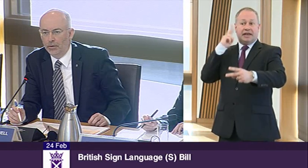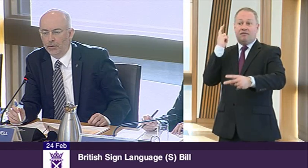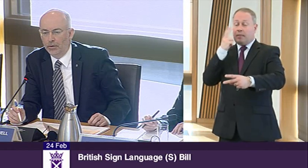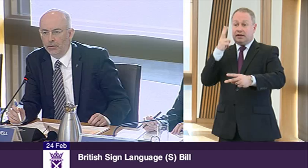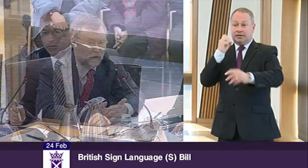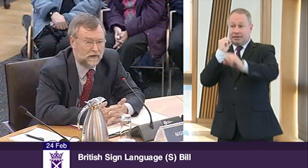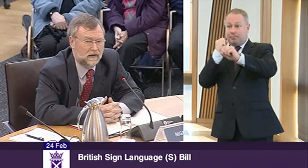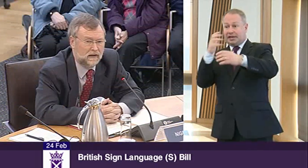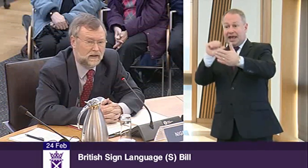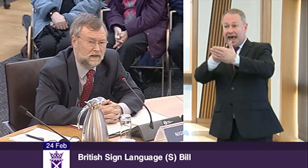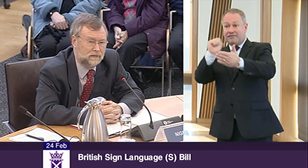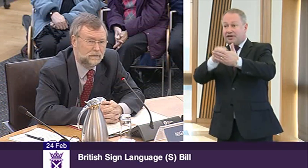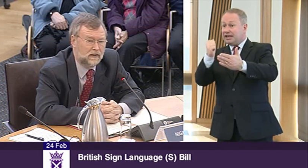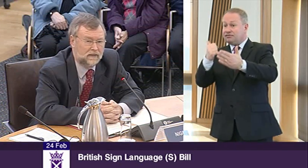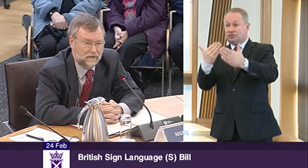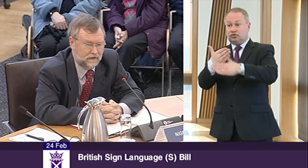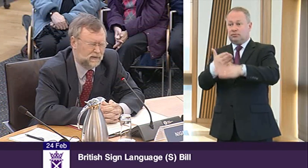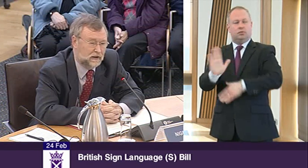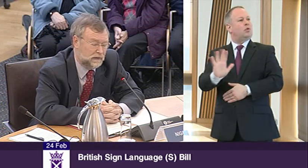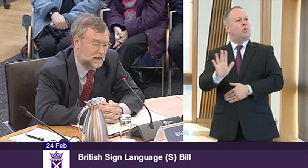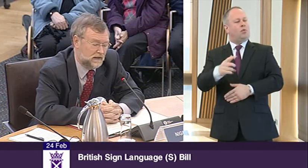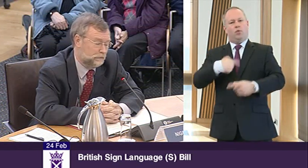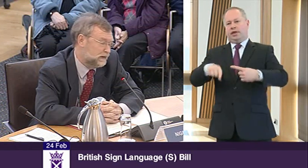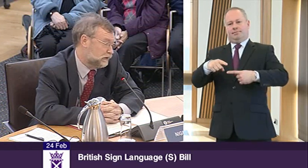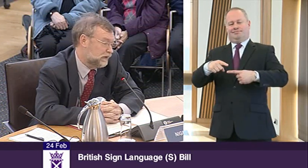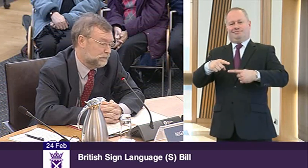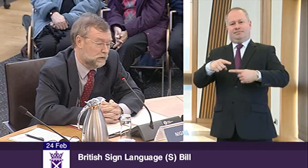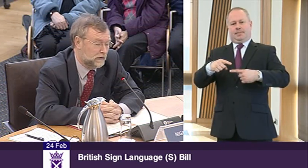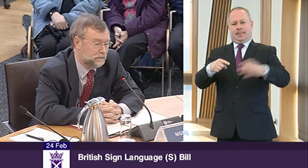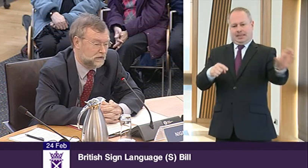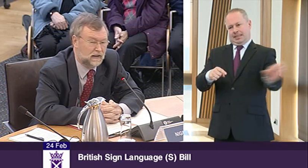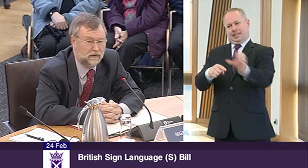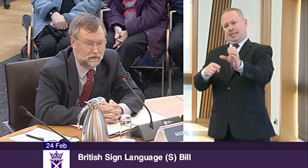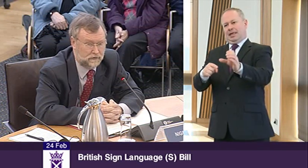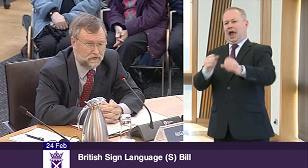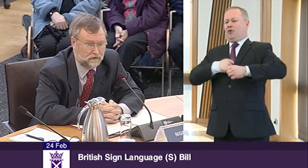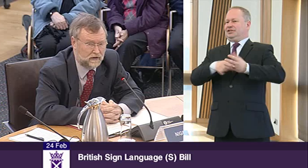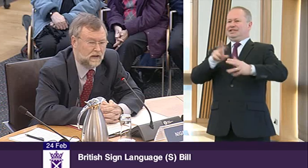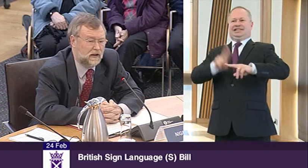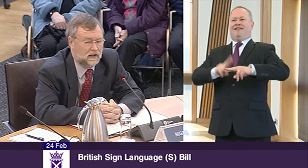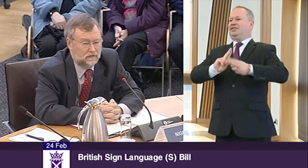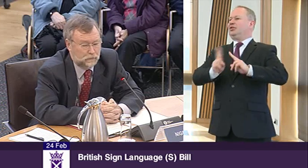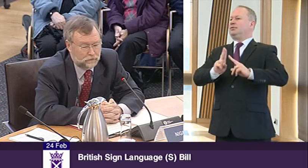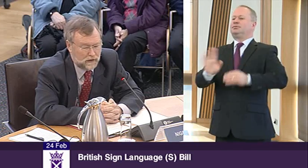Nigel Firth: No, we do not employ deafblind communicators or BSL interpreters. Of the